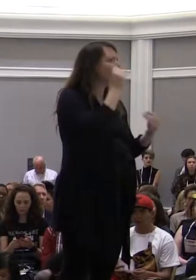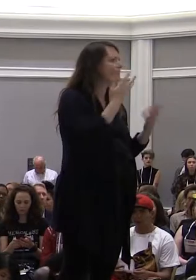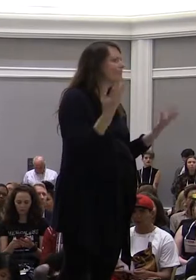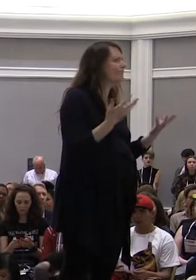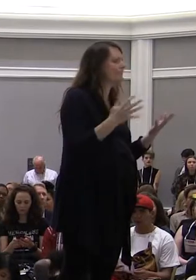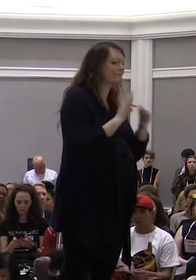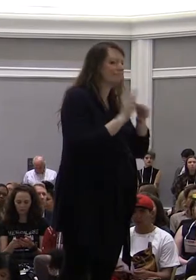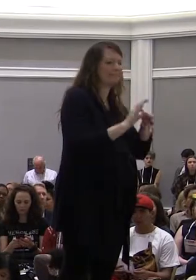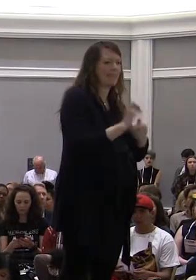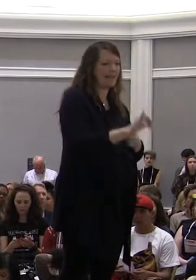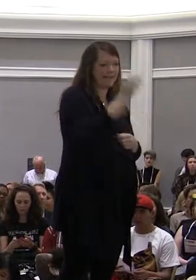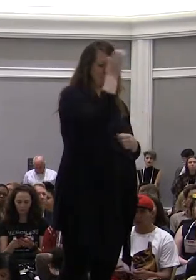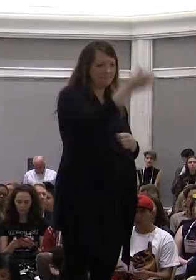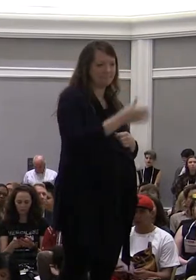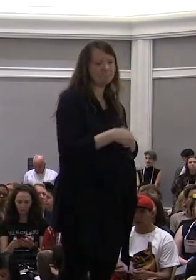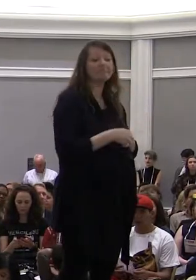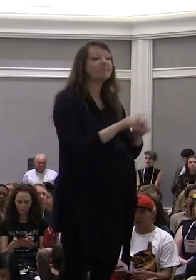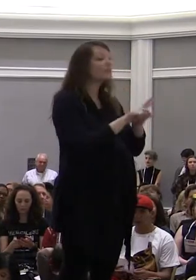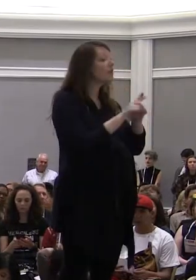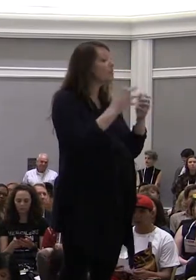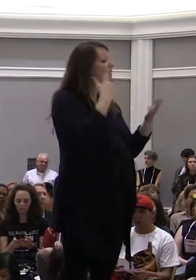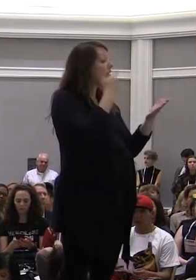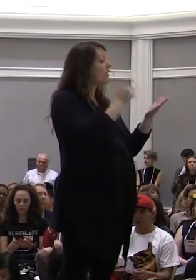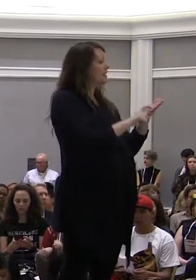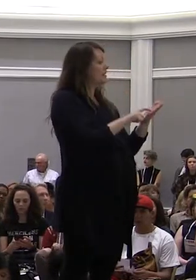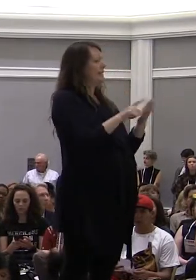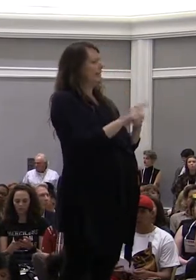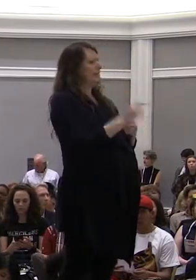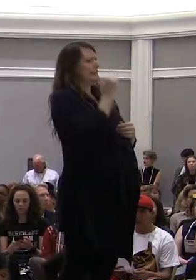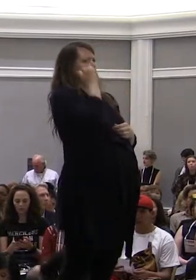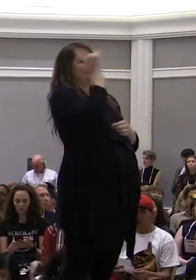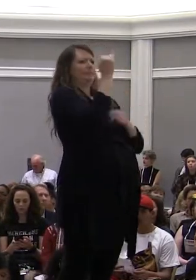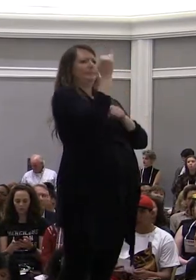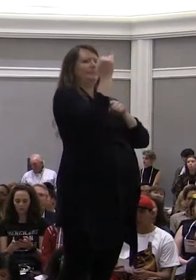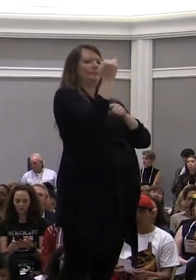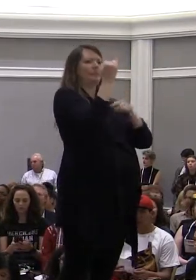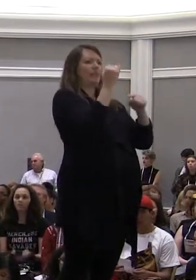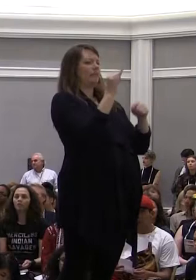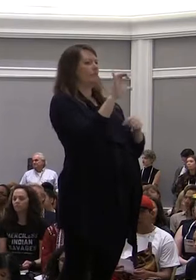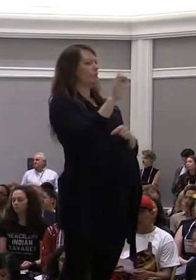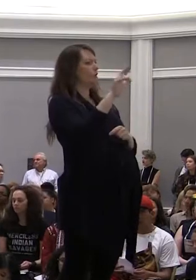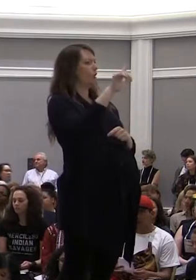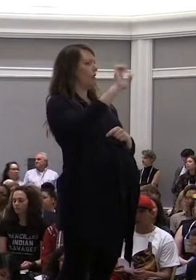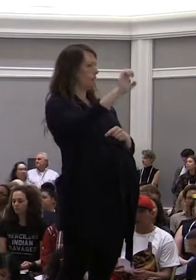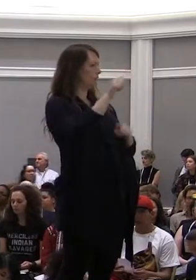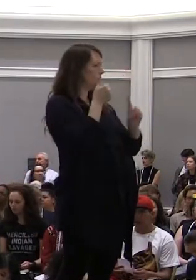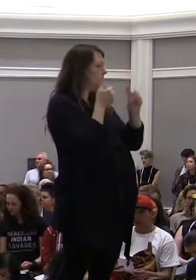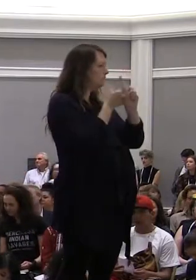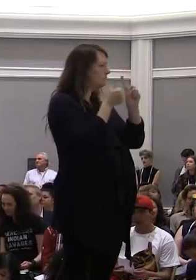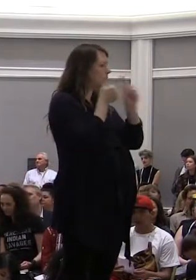I also want to recognize, that the idea of the circle has particular power,